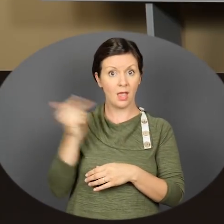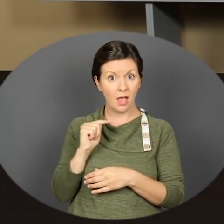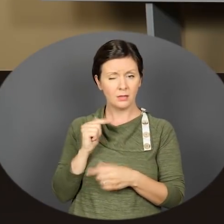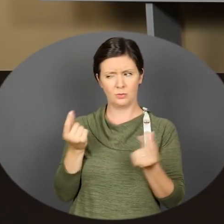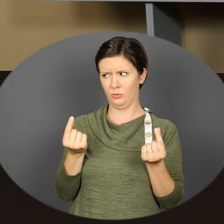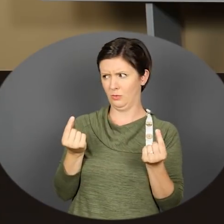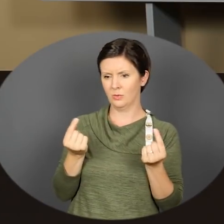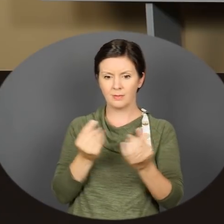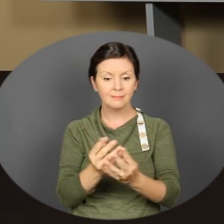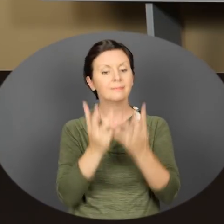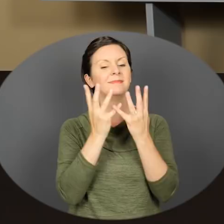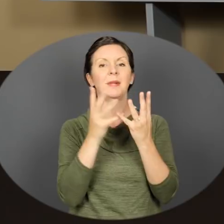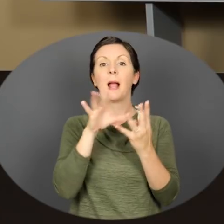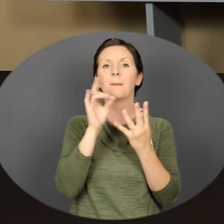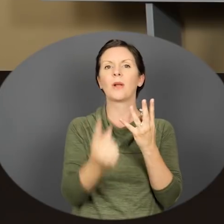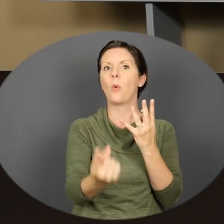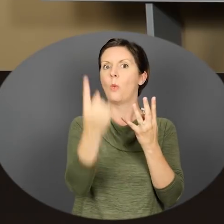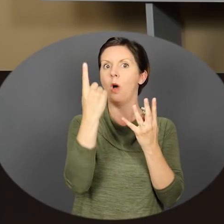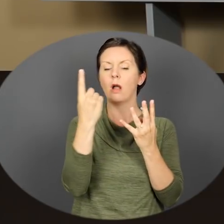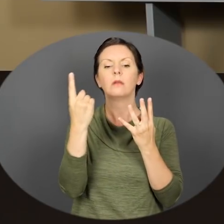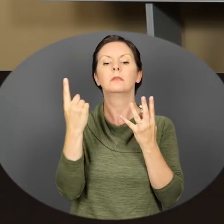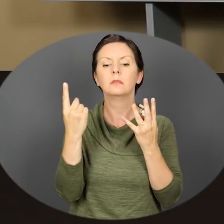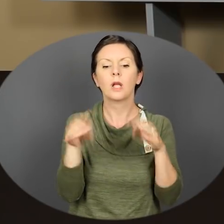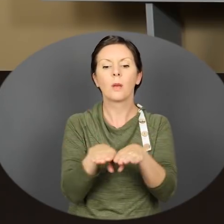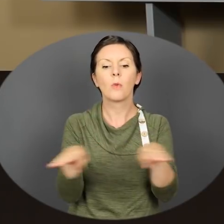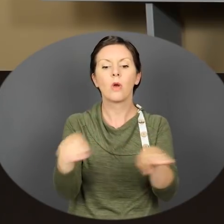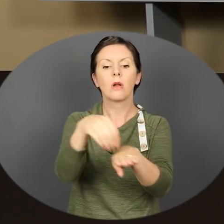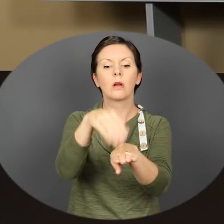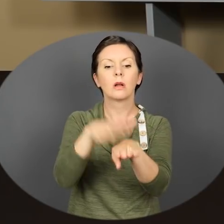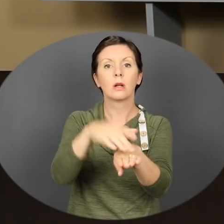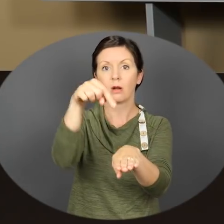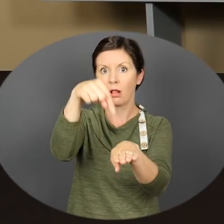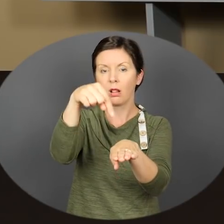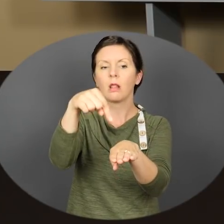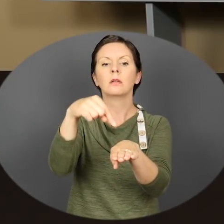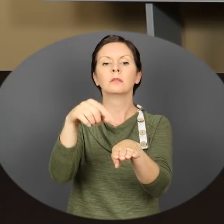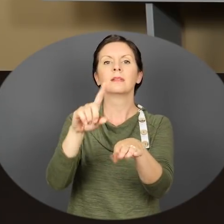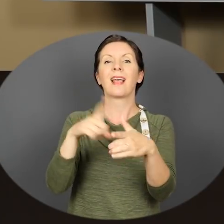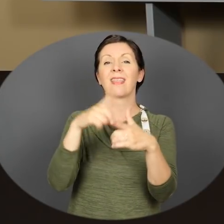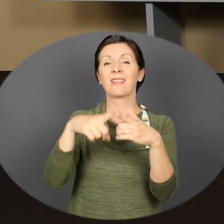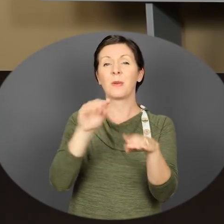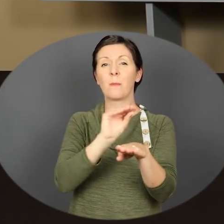pick one of your path tiles to play to the board. You will then move any affected markers